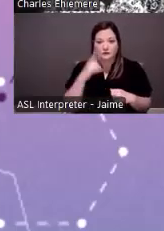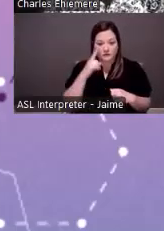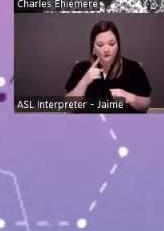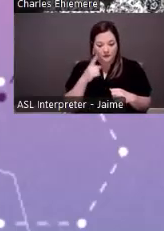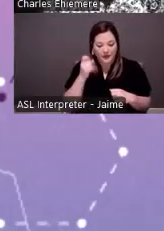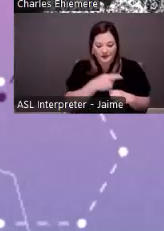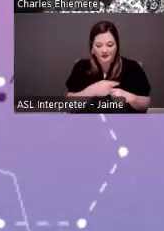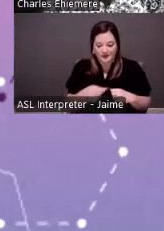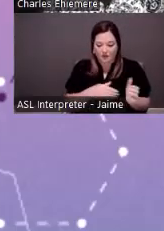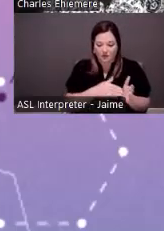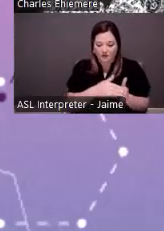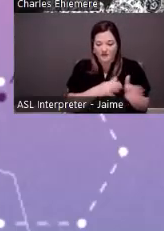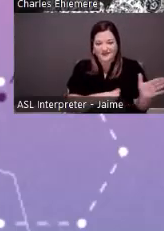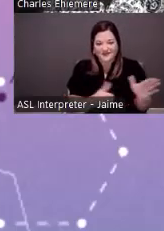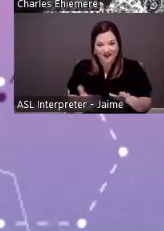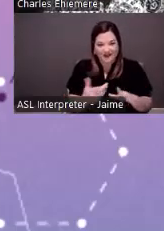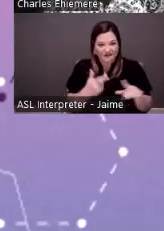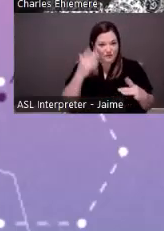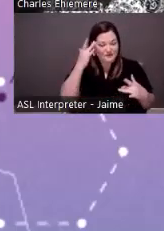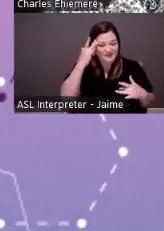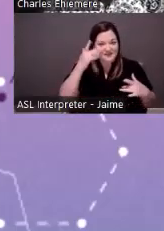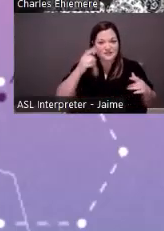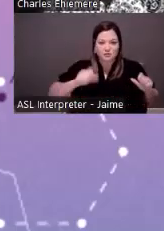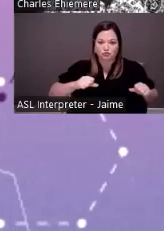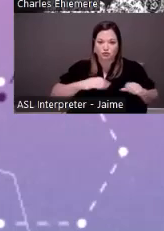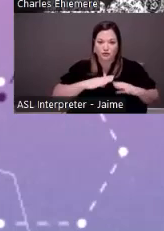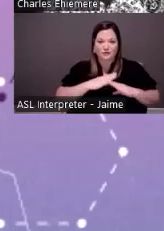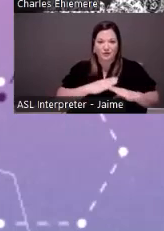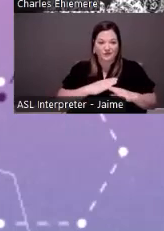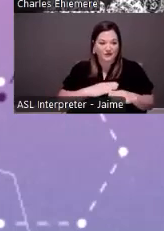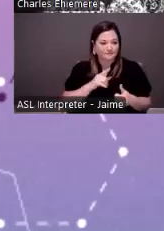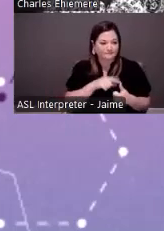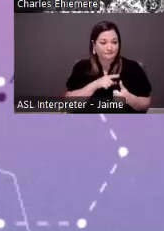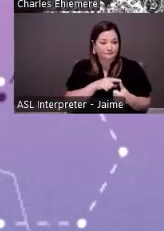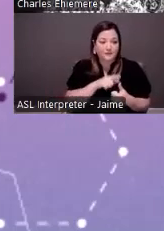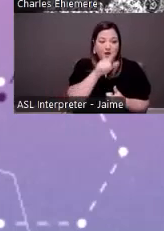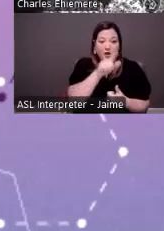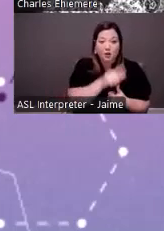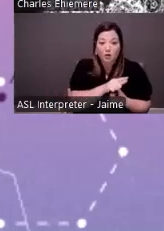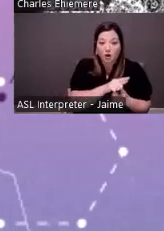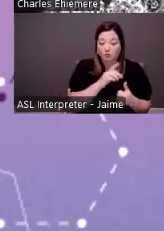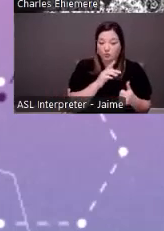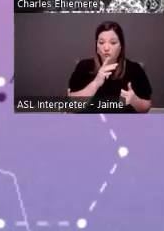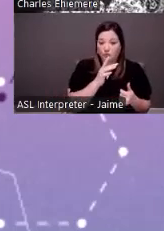So when you talk about low digital literacy especially among women in rural areas,